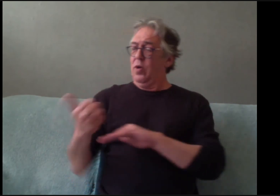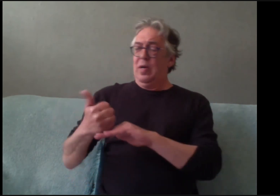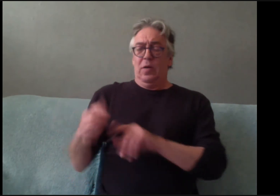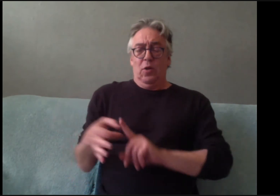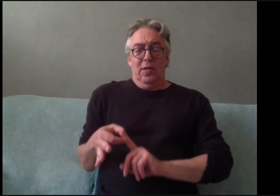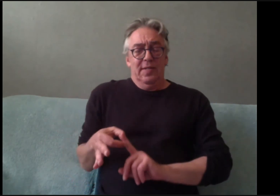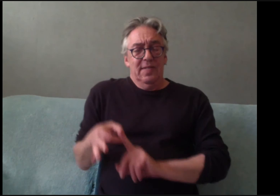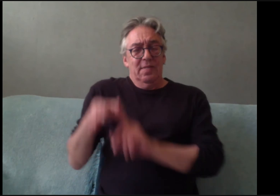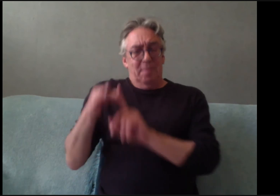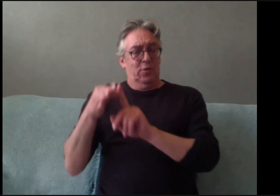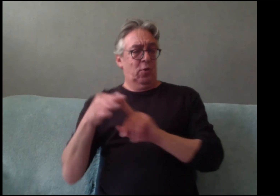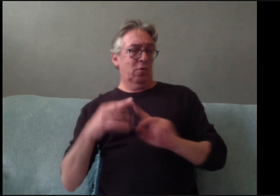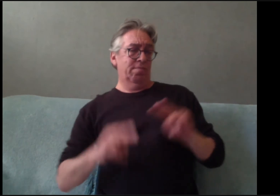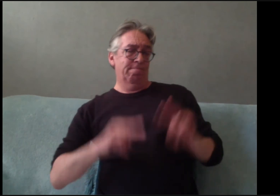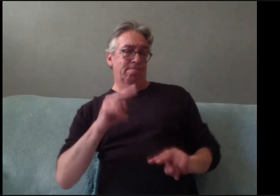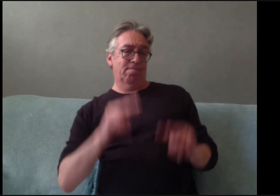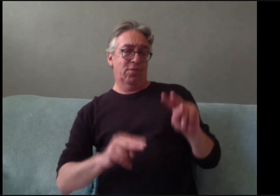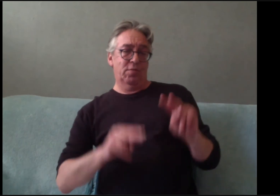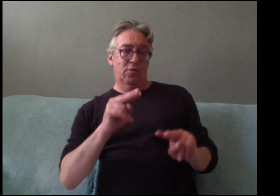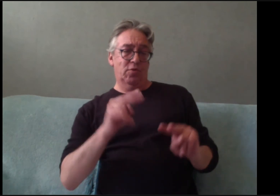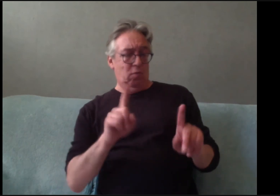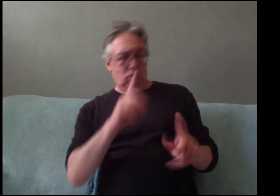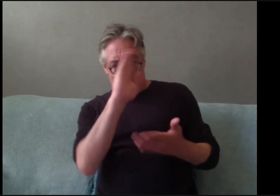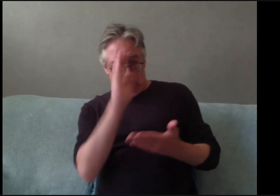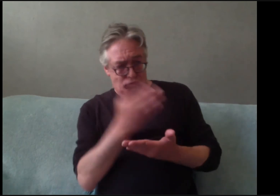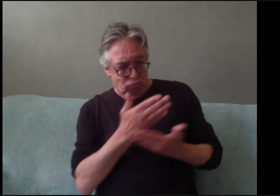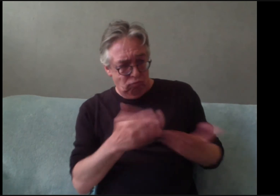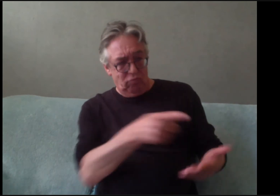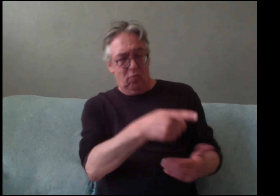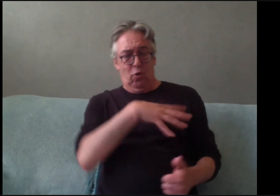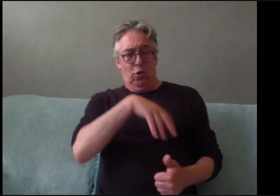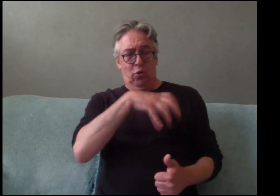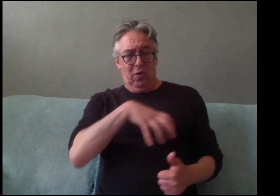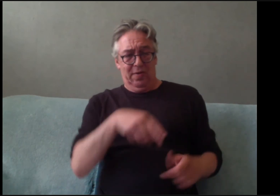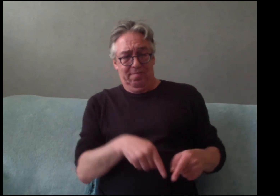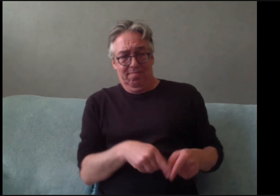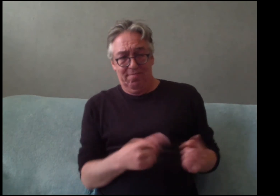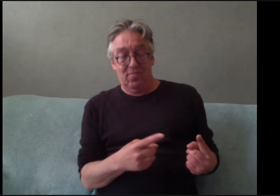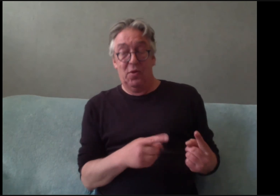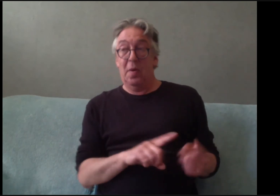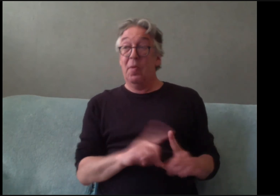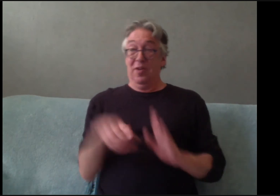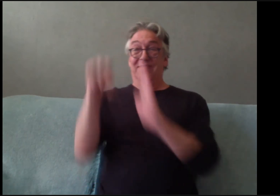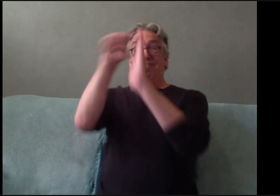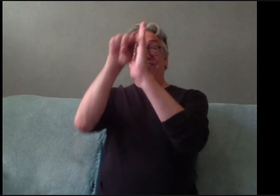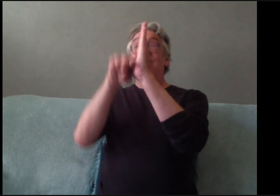However, there's still concerns: this new guidance might also be used